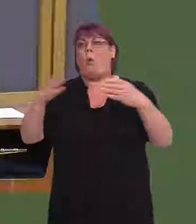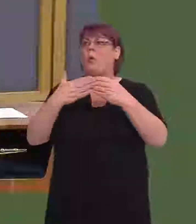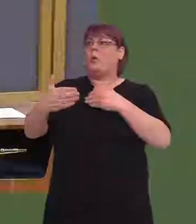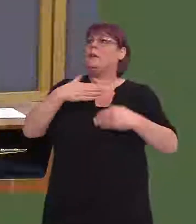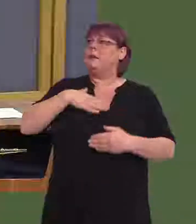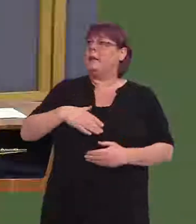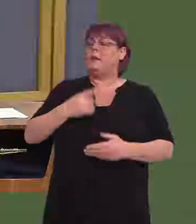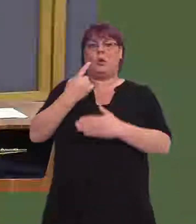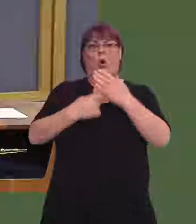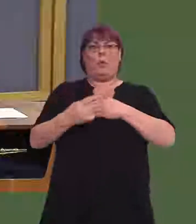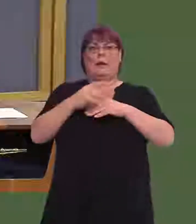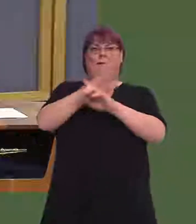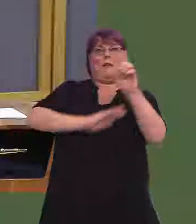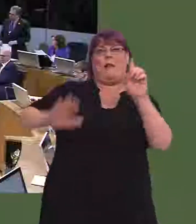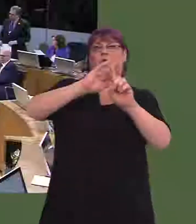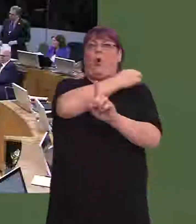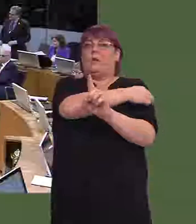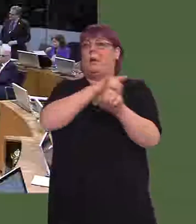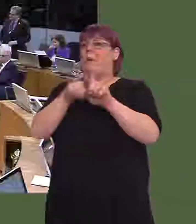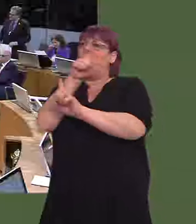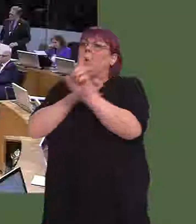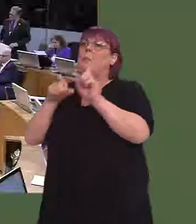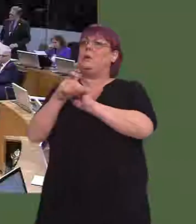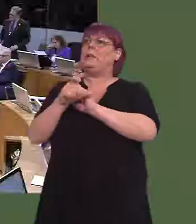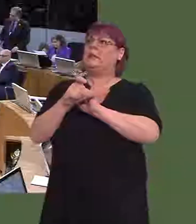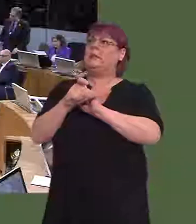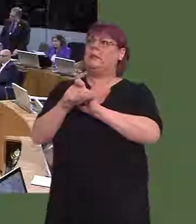in our communities, as called for increasingly by our general practitioners?